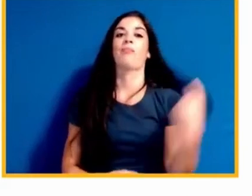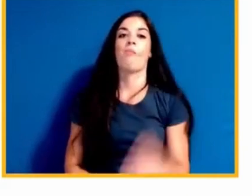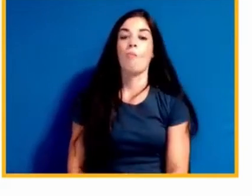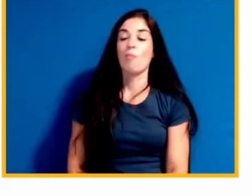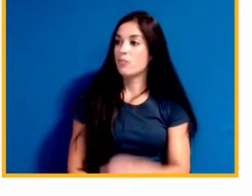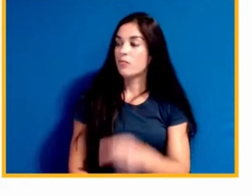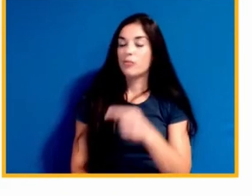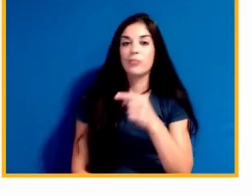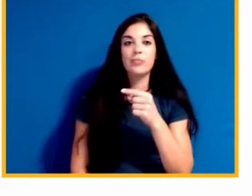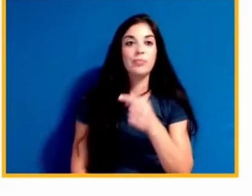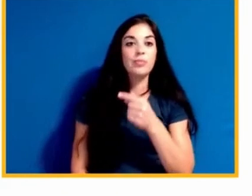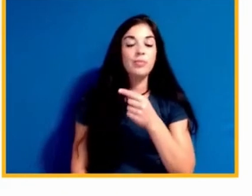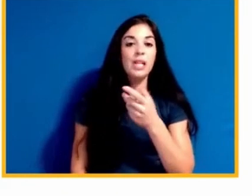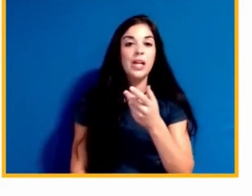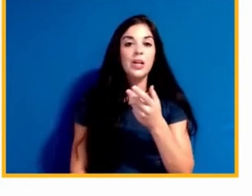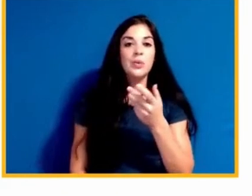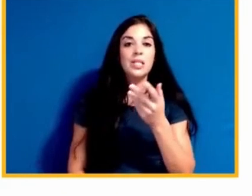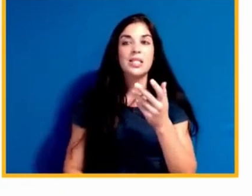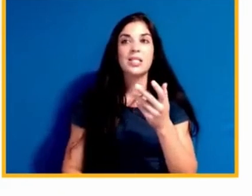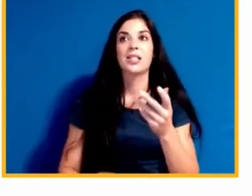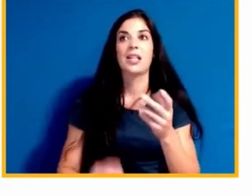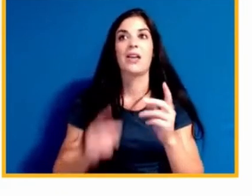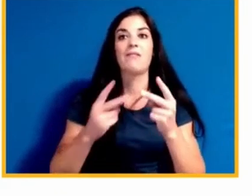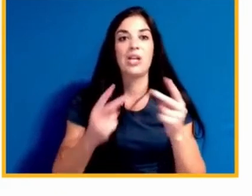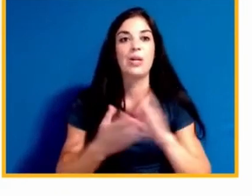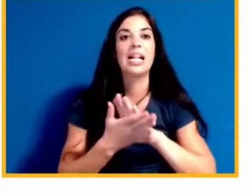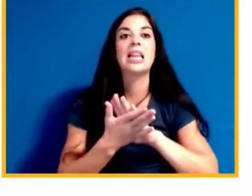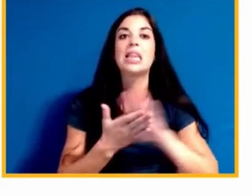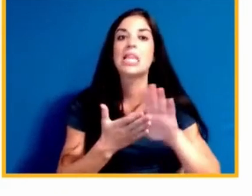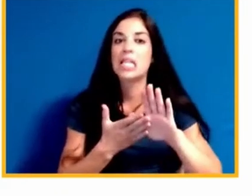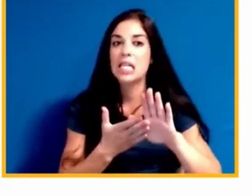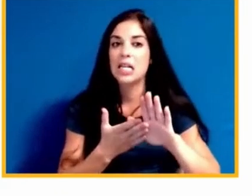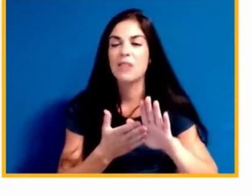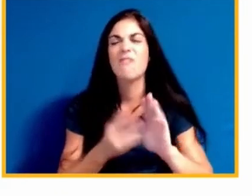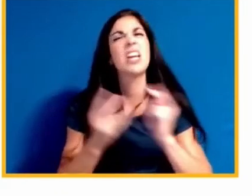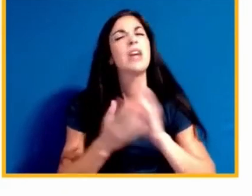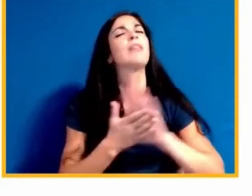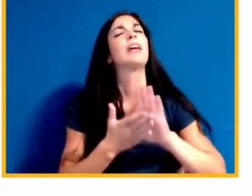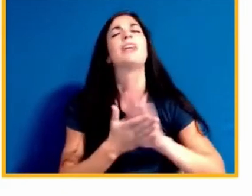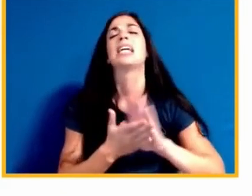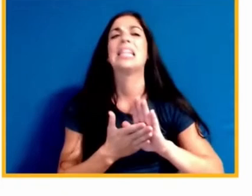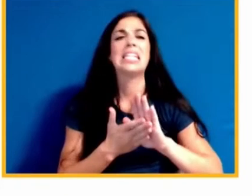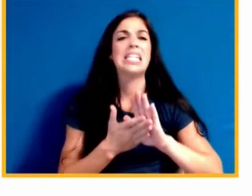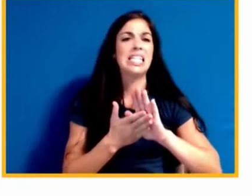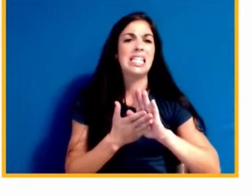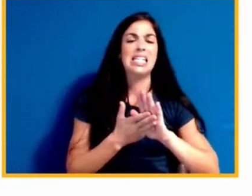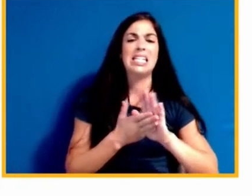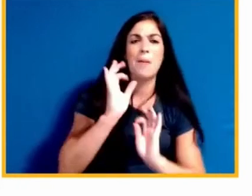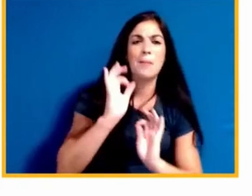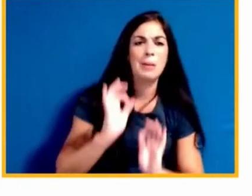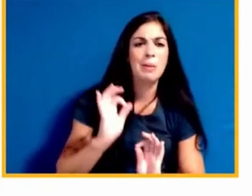[Kendi] He was extremely, they were extremely clean like very clean. Every move was precise, every move was